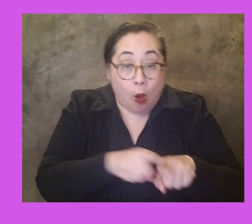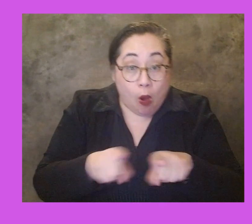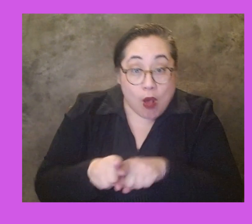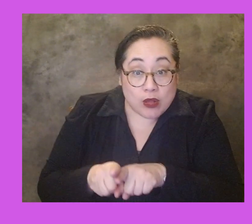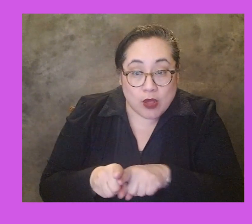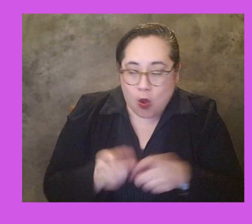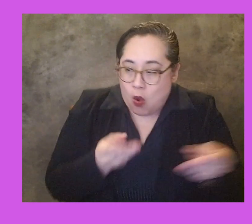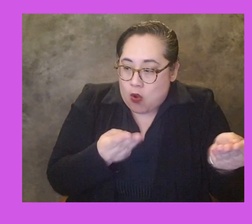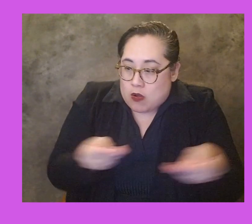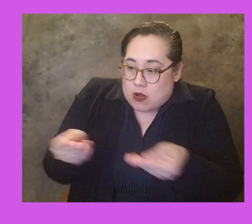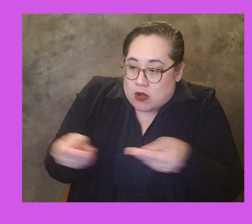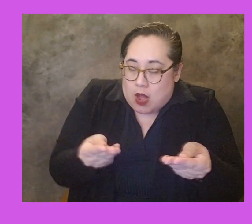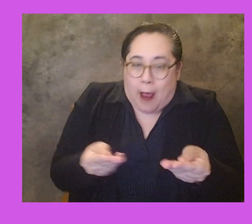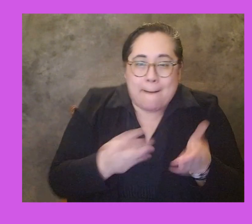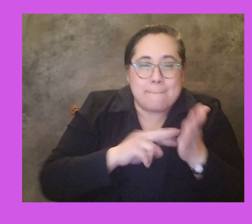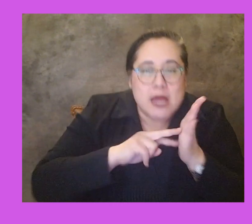tone, and nuances.